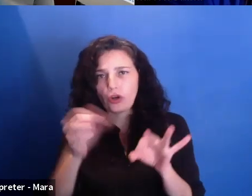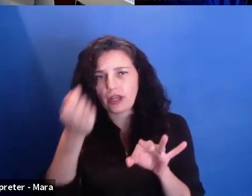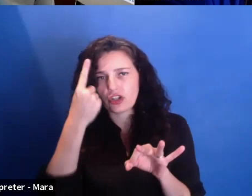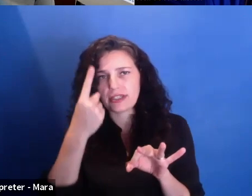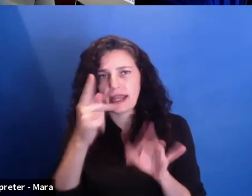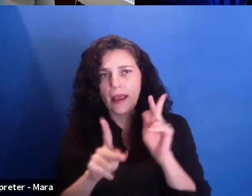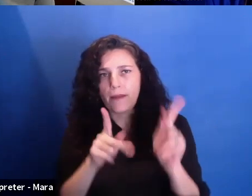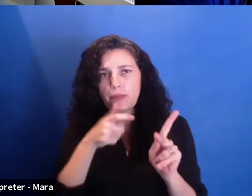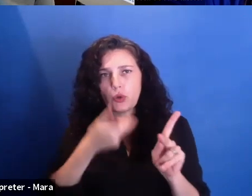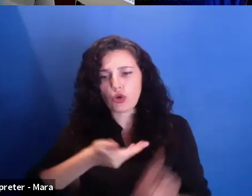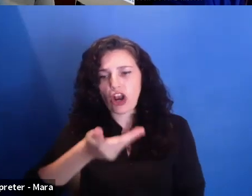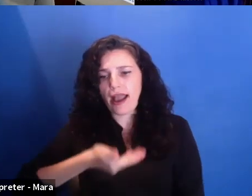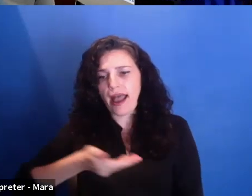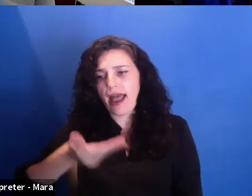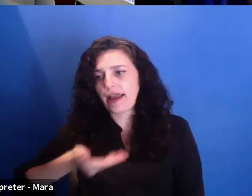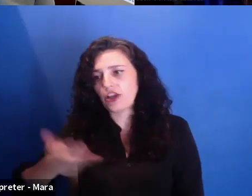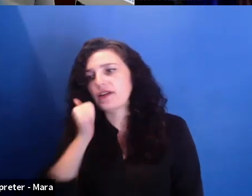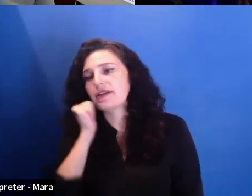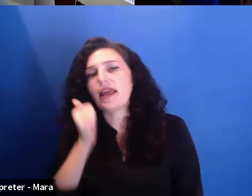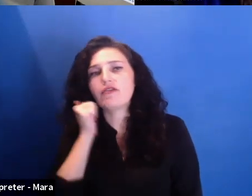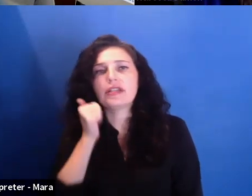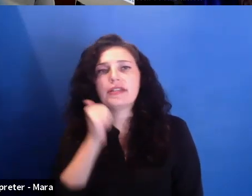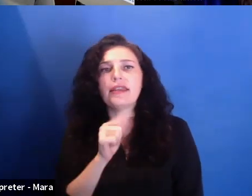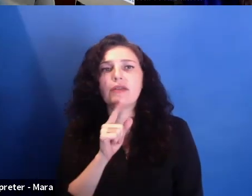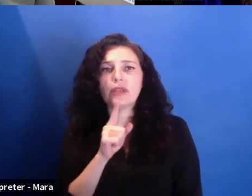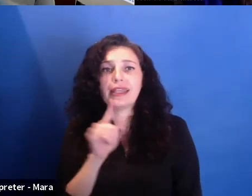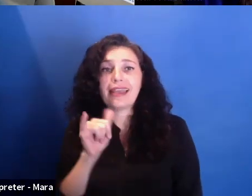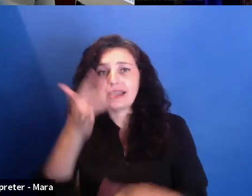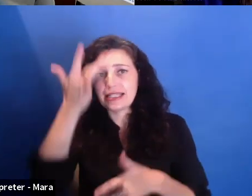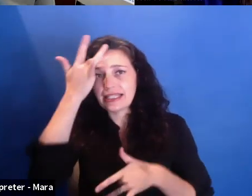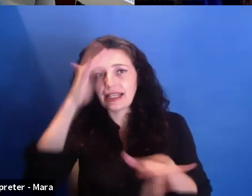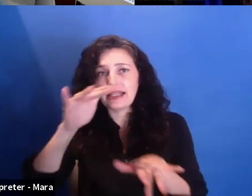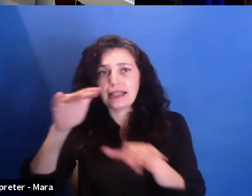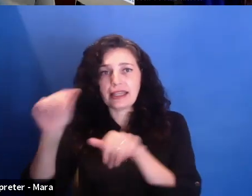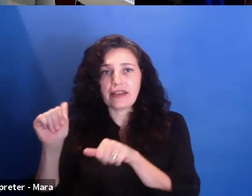hired on a daily basis, really, which is that that sick leave applies not just for the time period